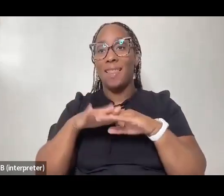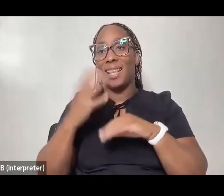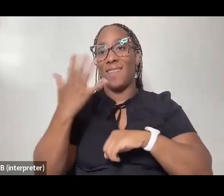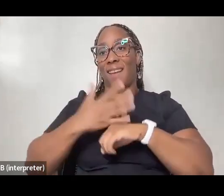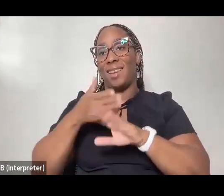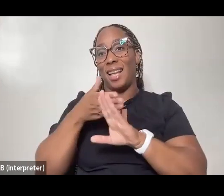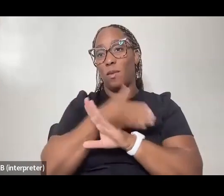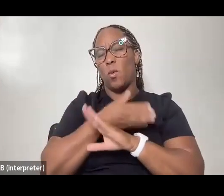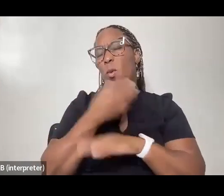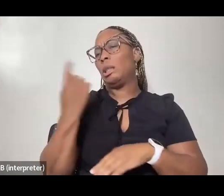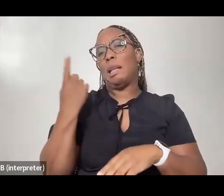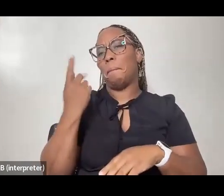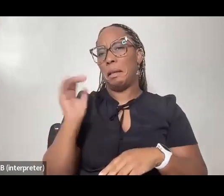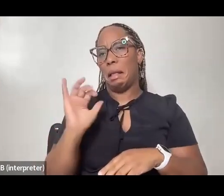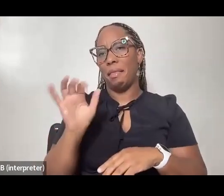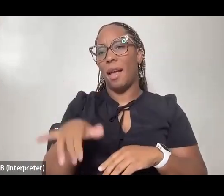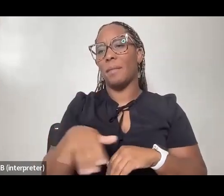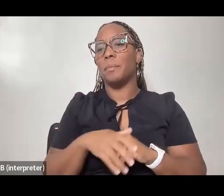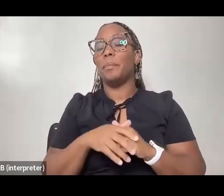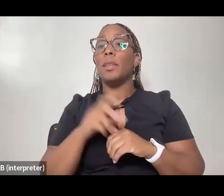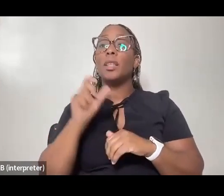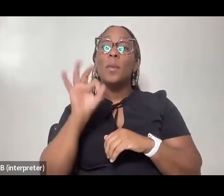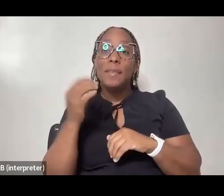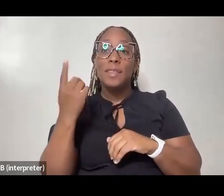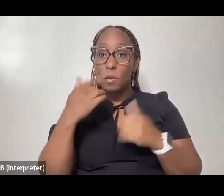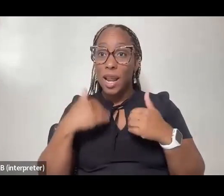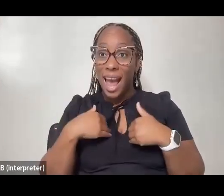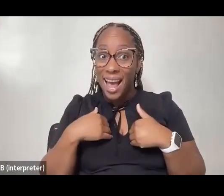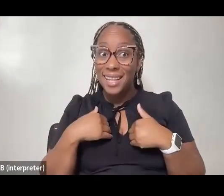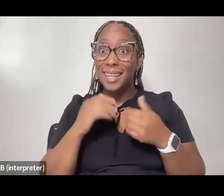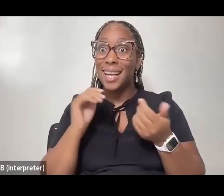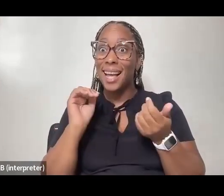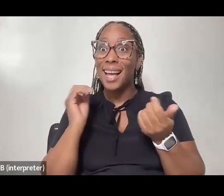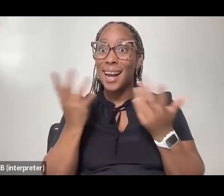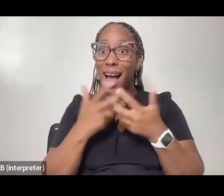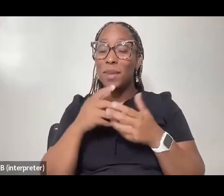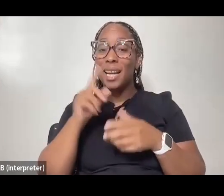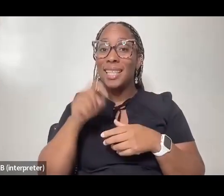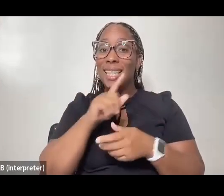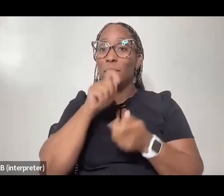in advance or something like that so that way if someone has an accommodation need specifically for a live human